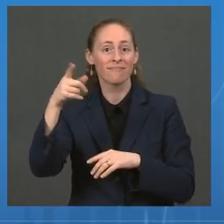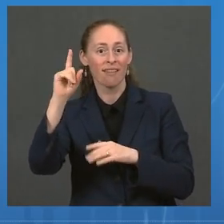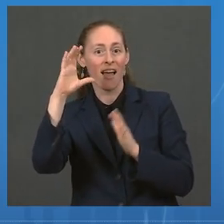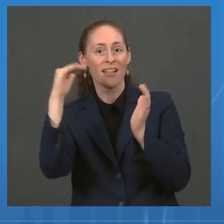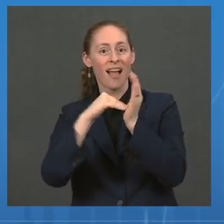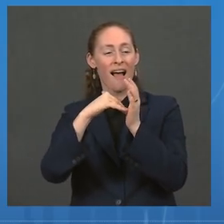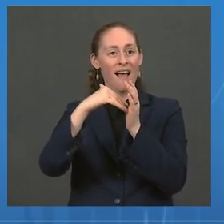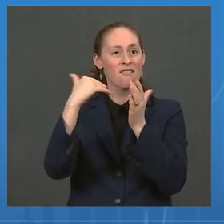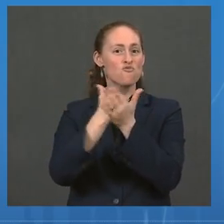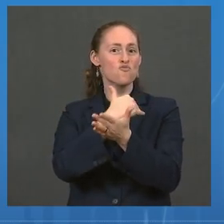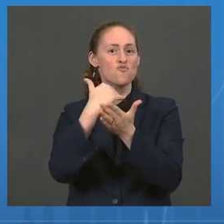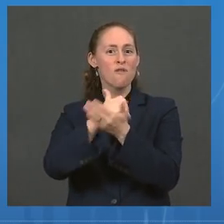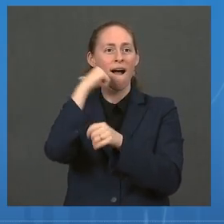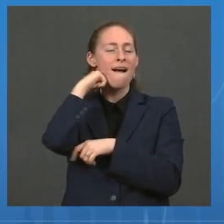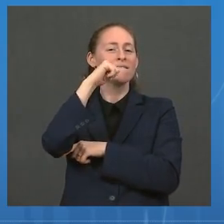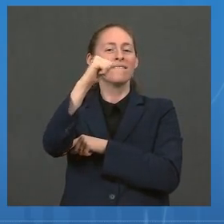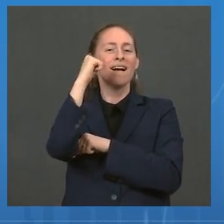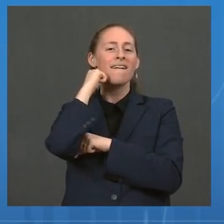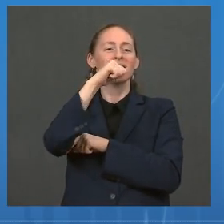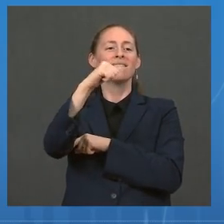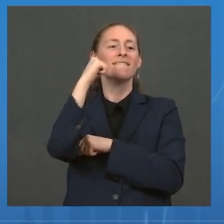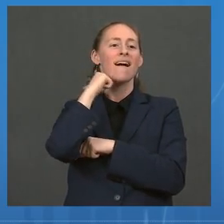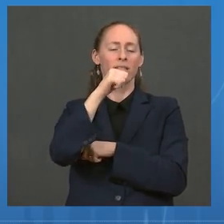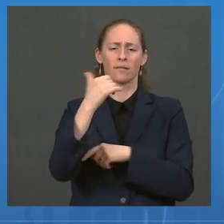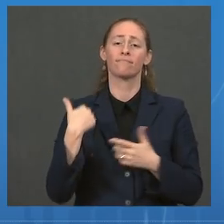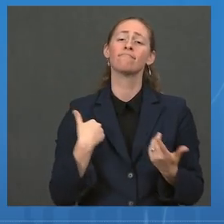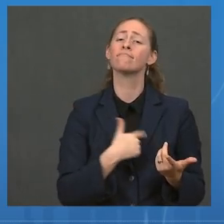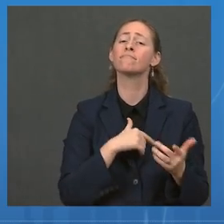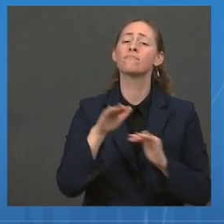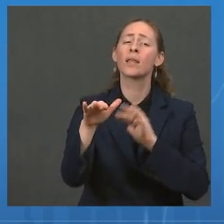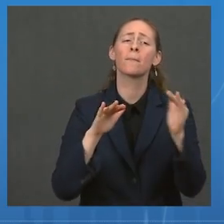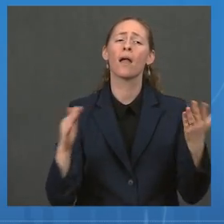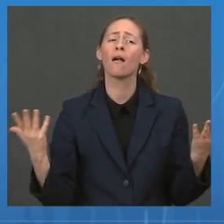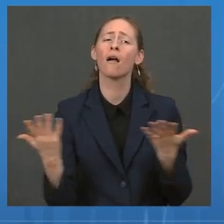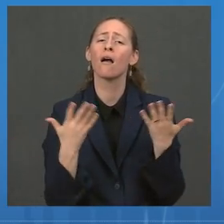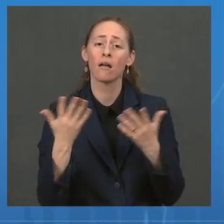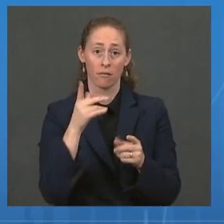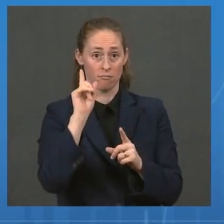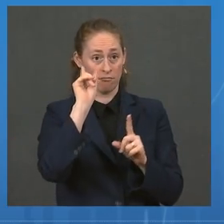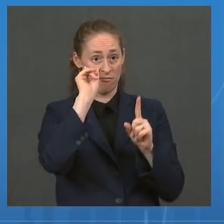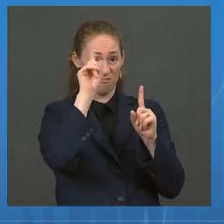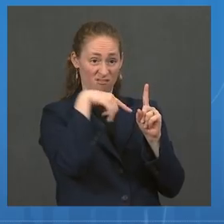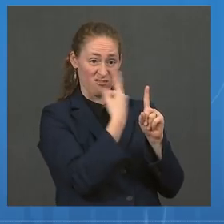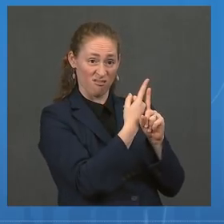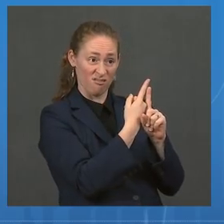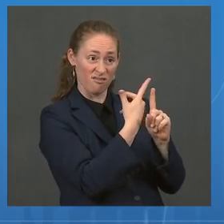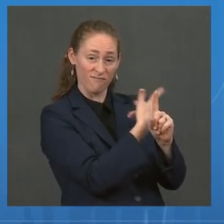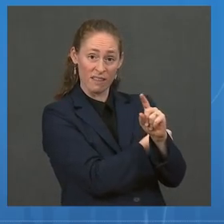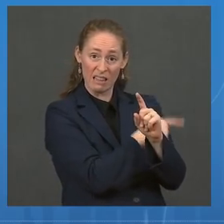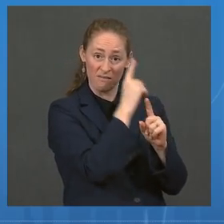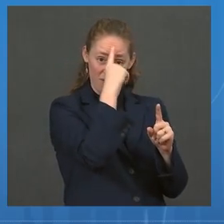Today, I want to remind you that vaccination is not just important for COVID-19, it's also important for preventing